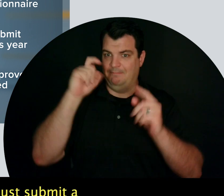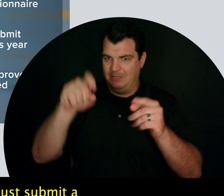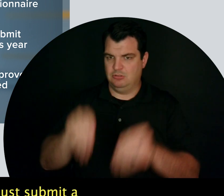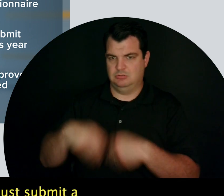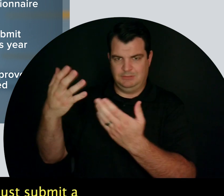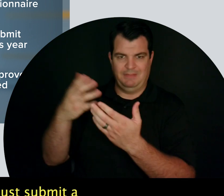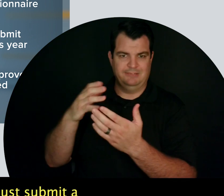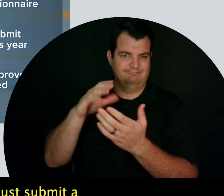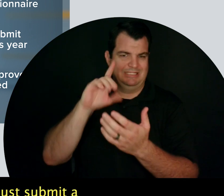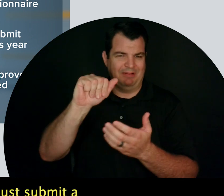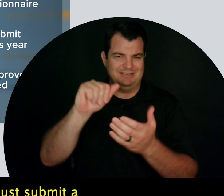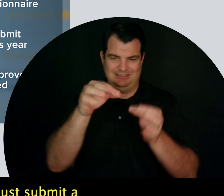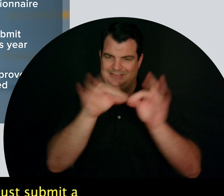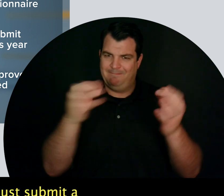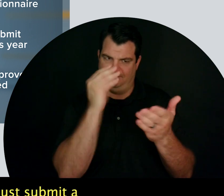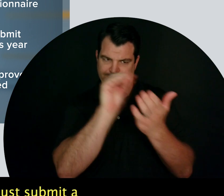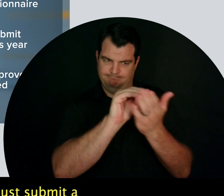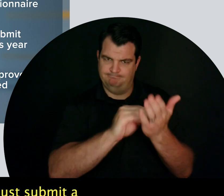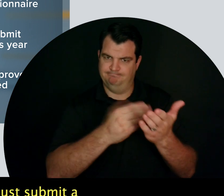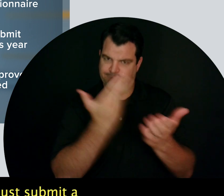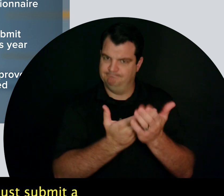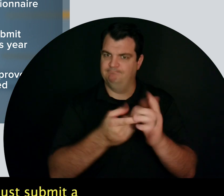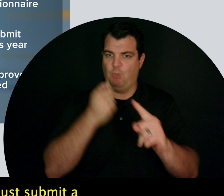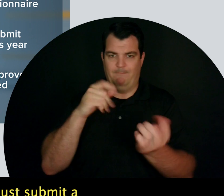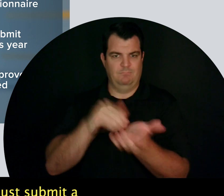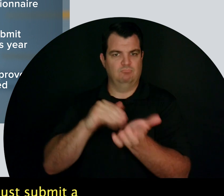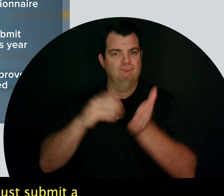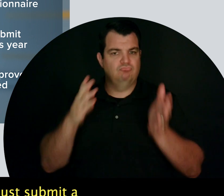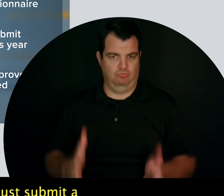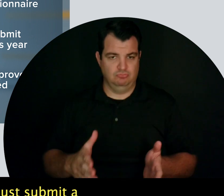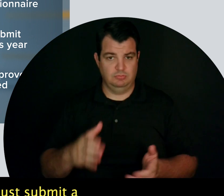For proof, the victim must submit a disability statement from their physician.